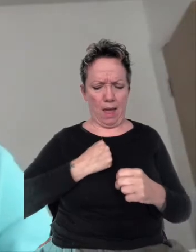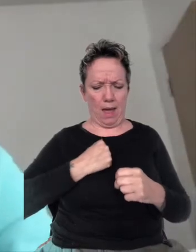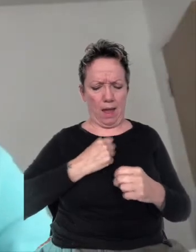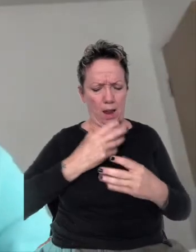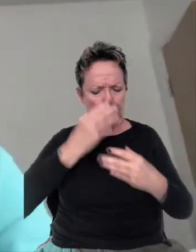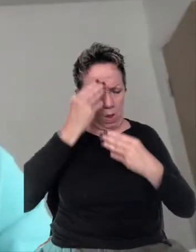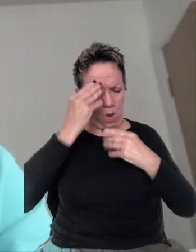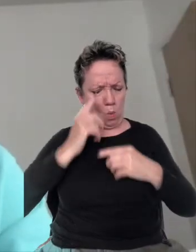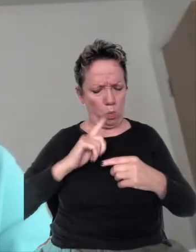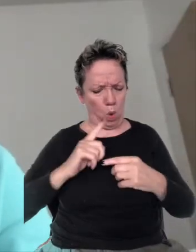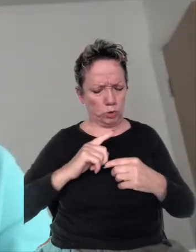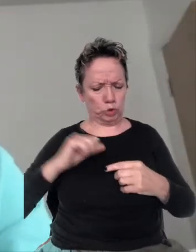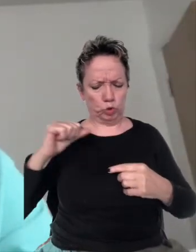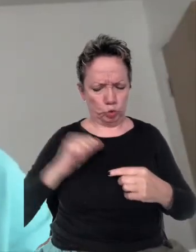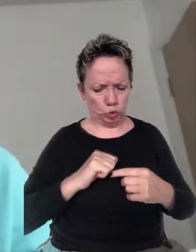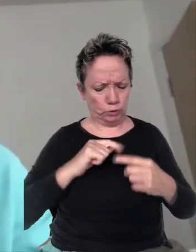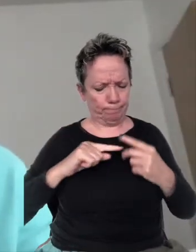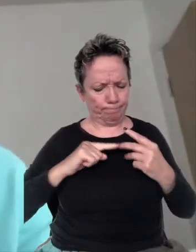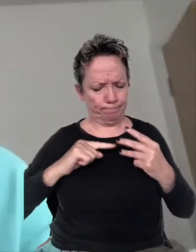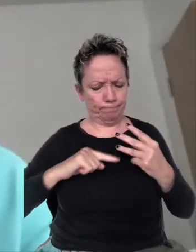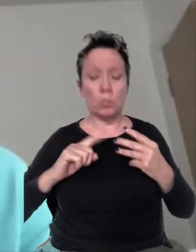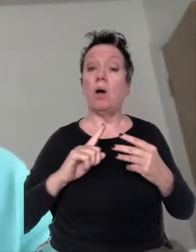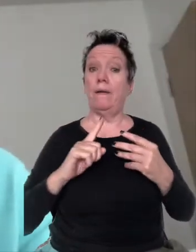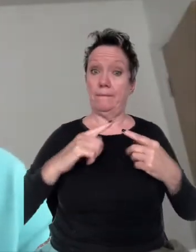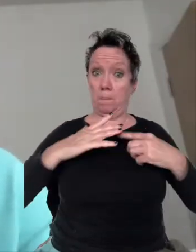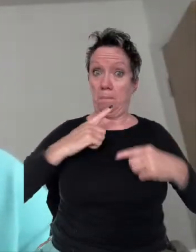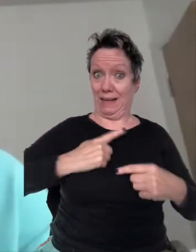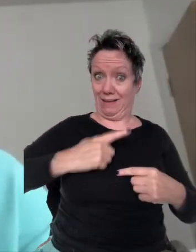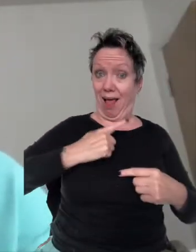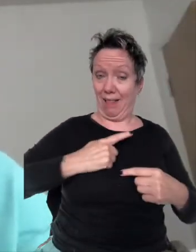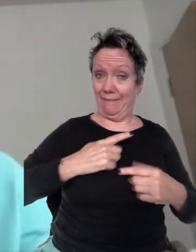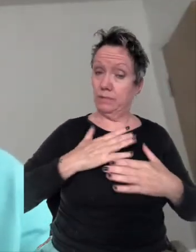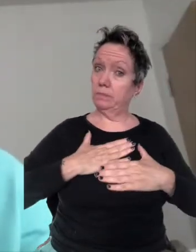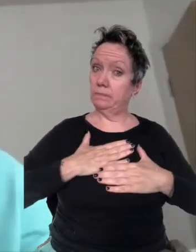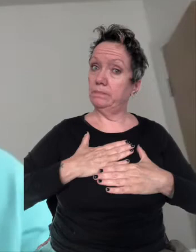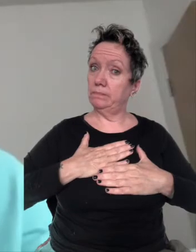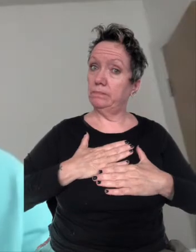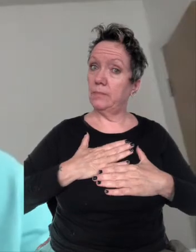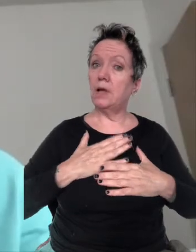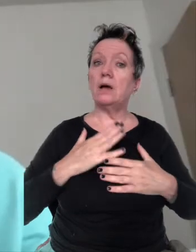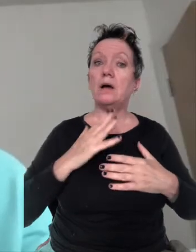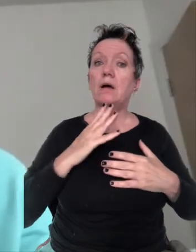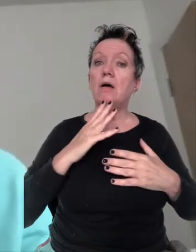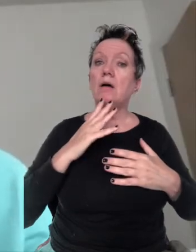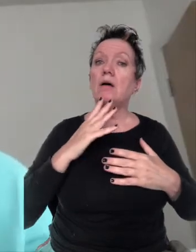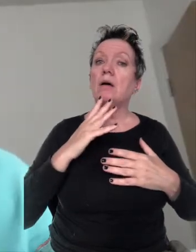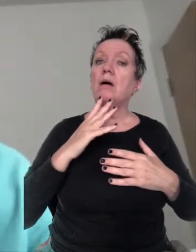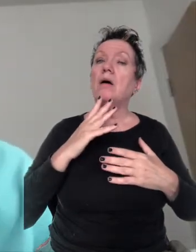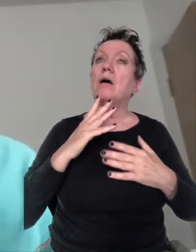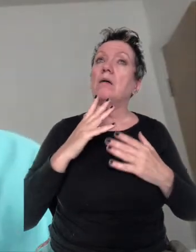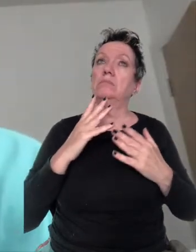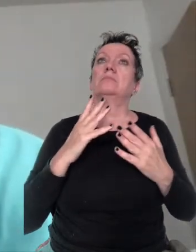Uh, and I know for me personally, um, that was very much where I found myself at that particular instance of the meeting.